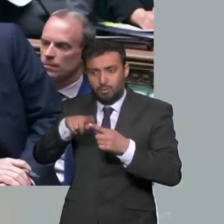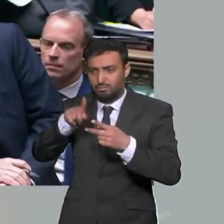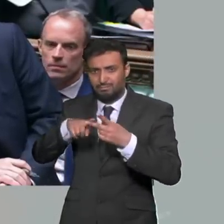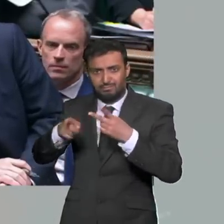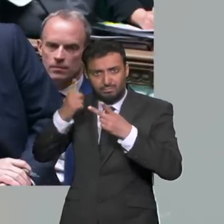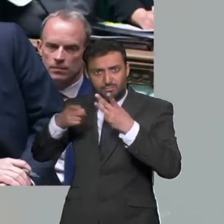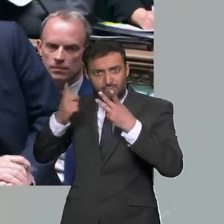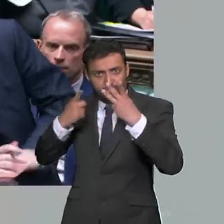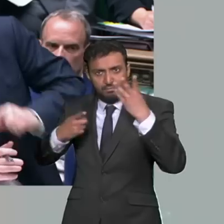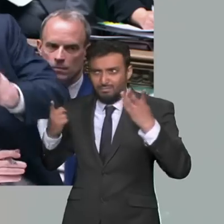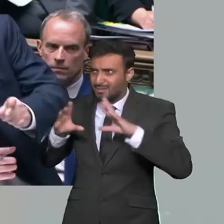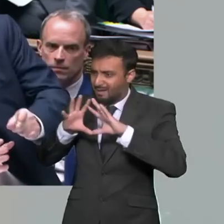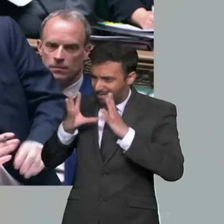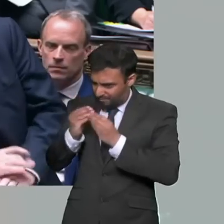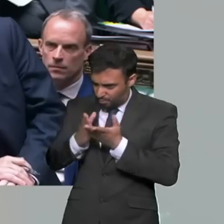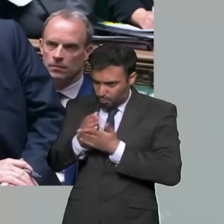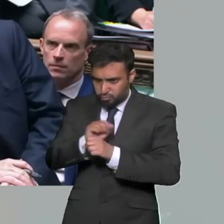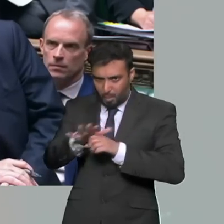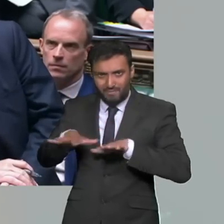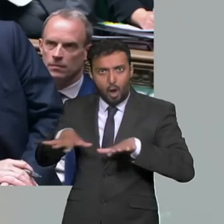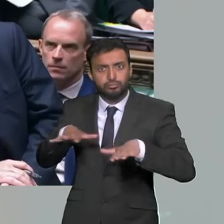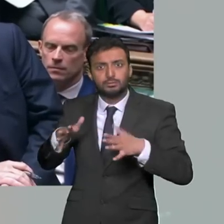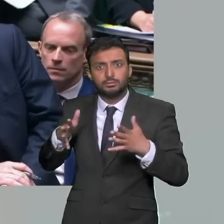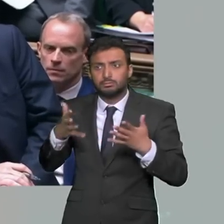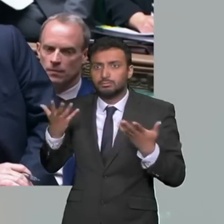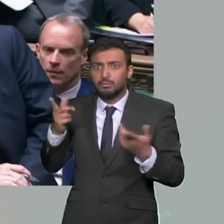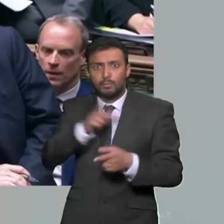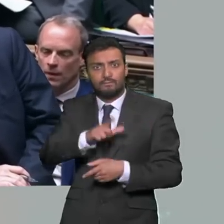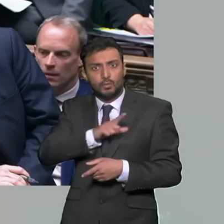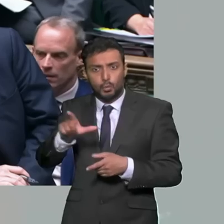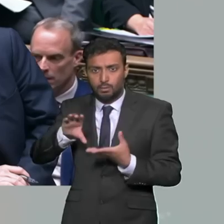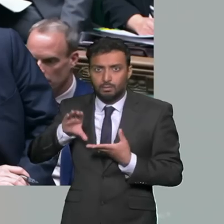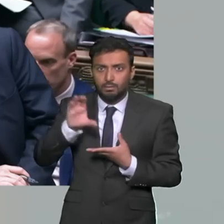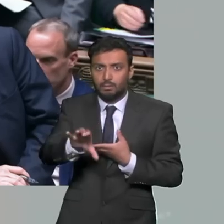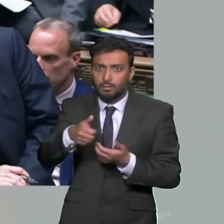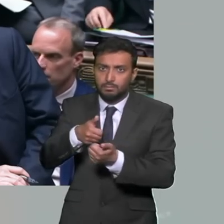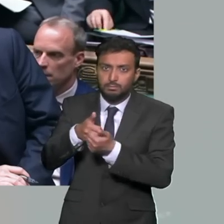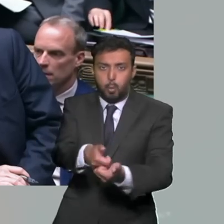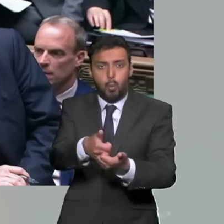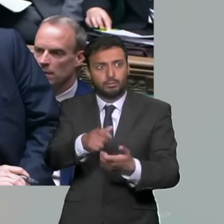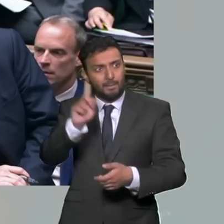this country; those are the people who time and again we have prioritised.